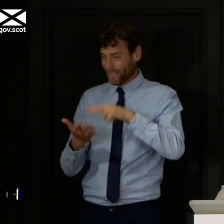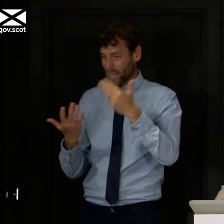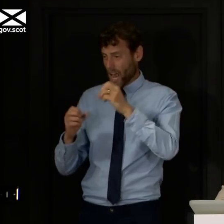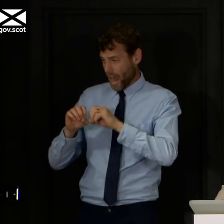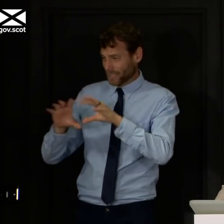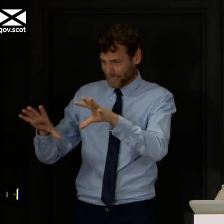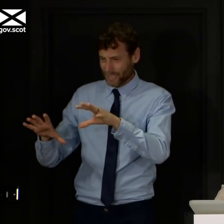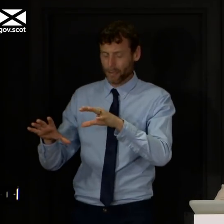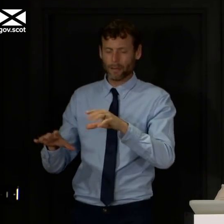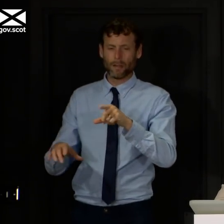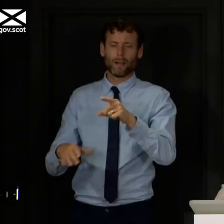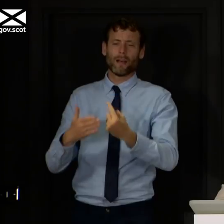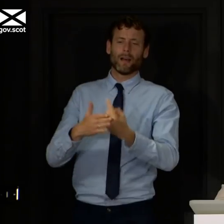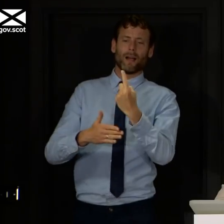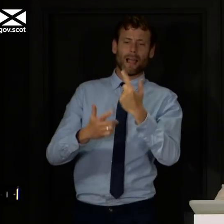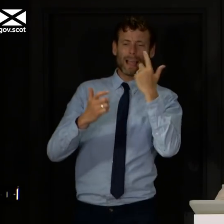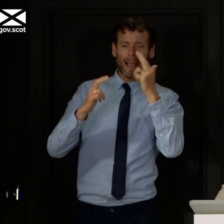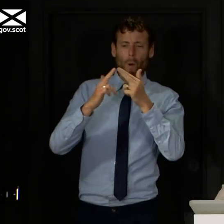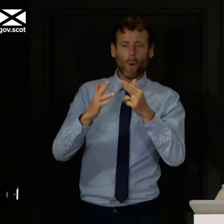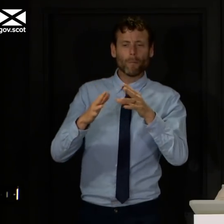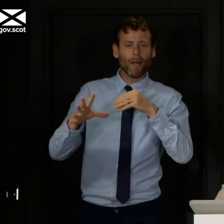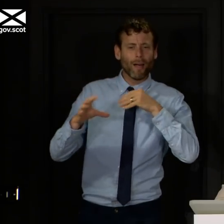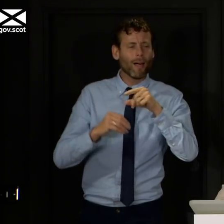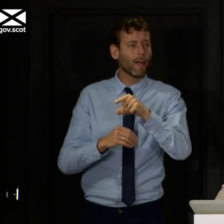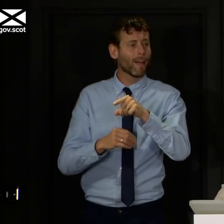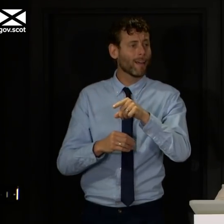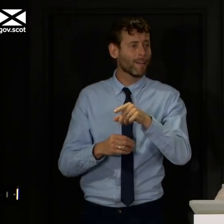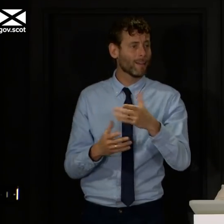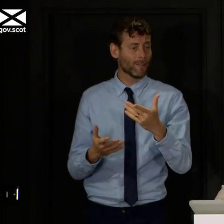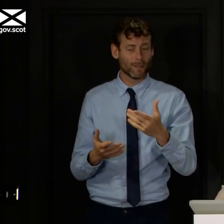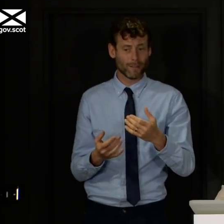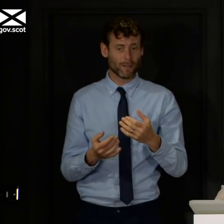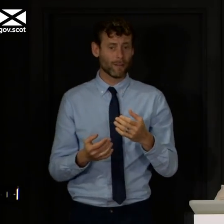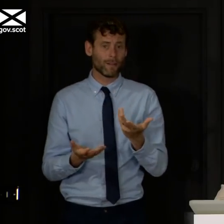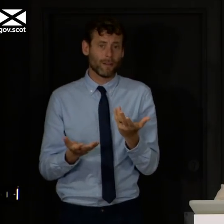lived through. And that is the case for all of us, but for nobody more so than those in